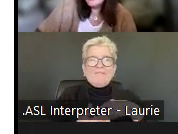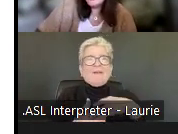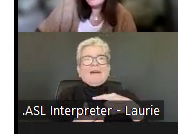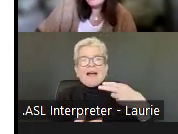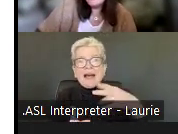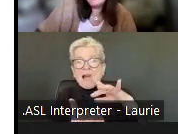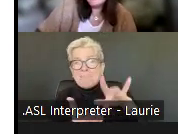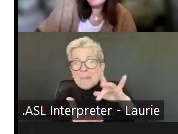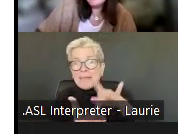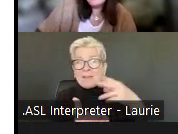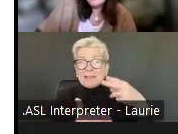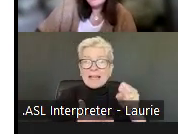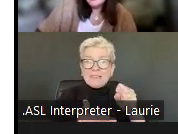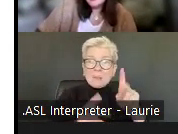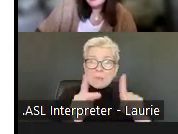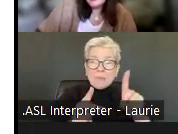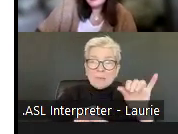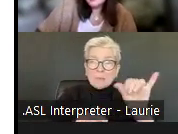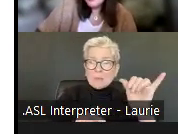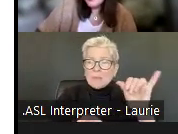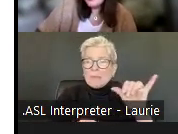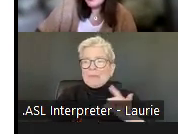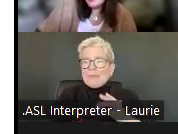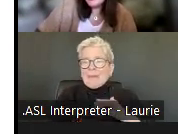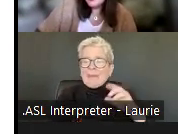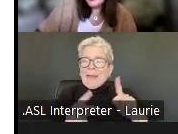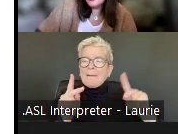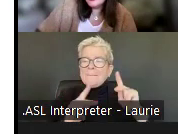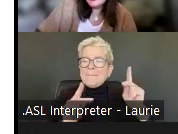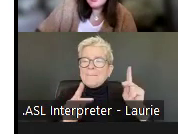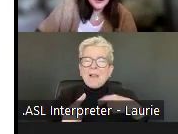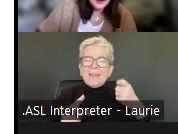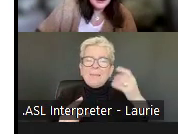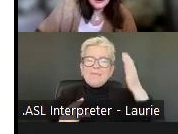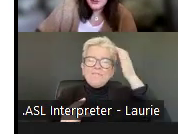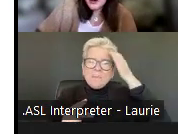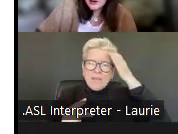the audience and people are somewhat familiar with this topic. So if we can